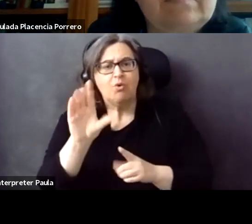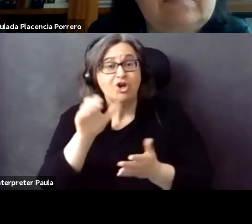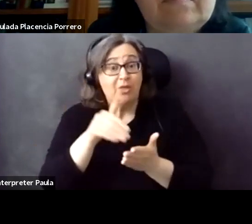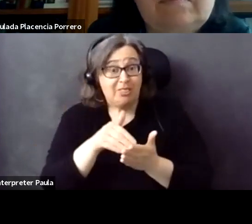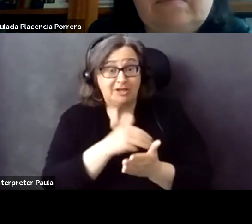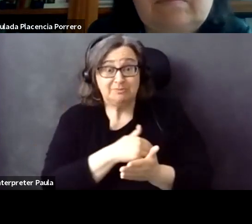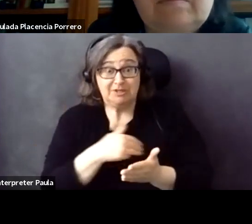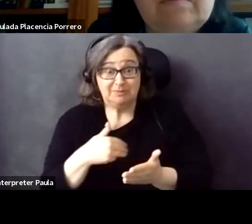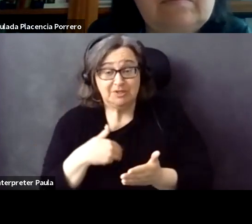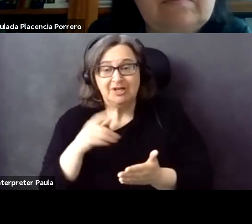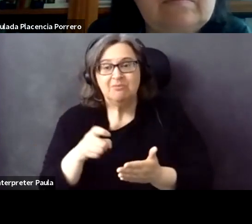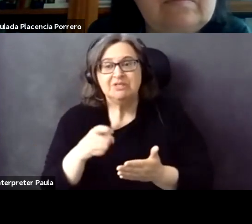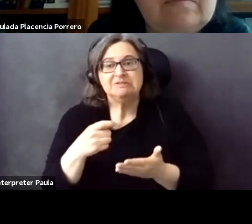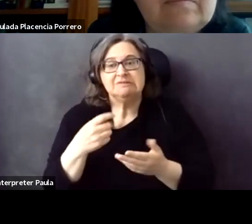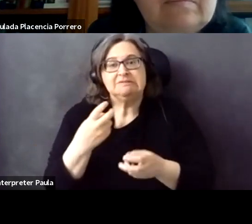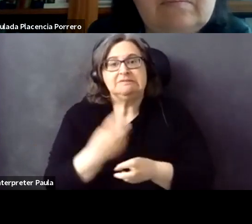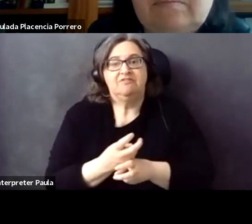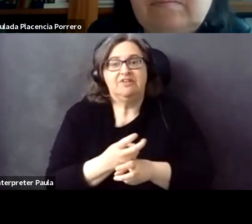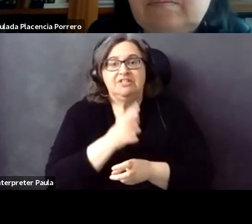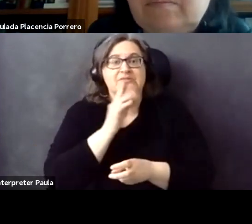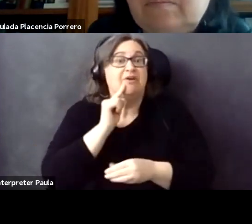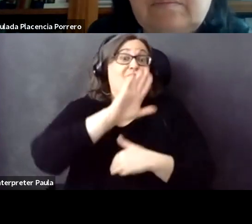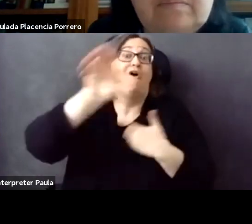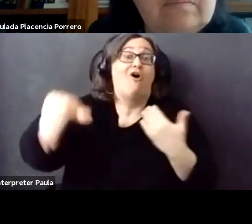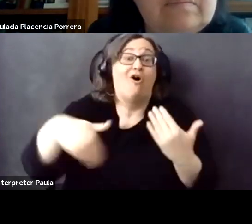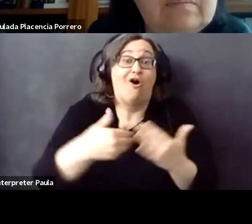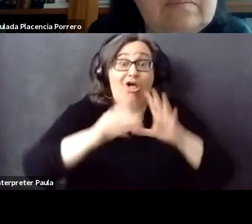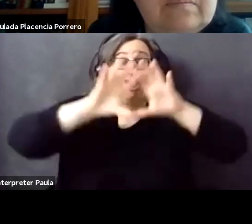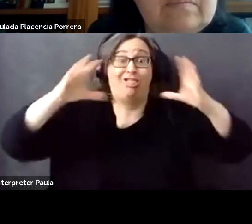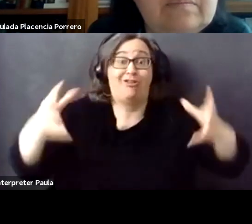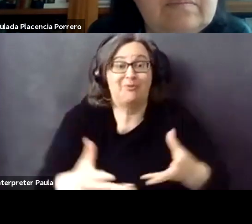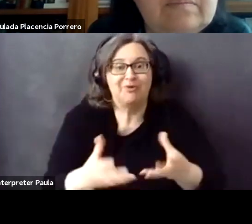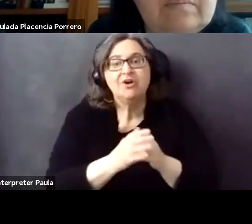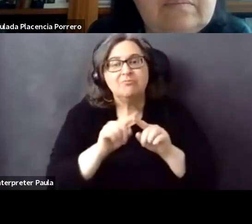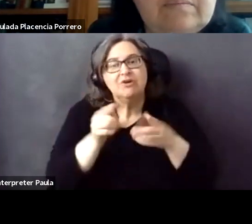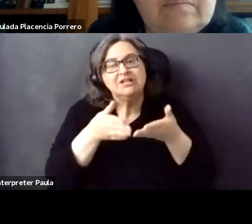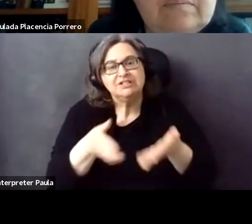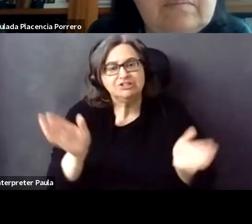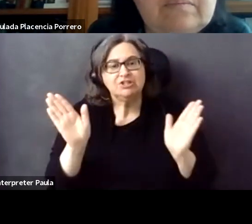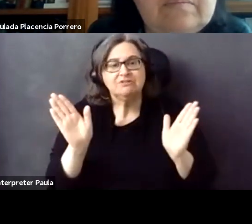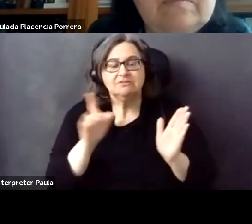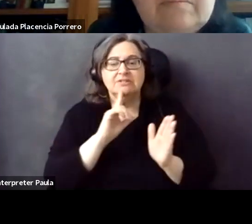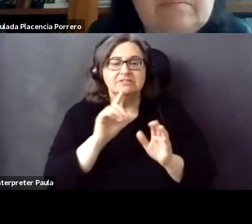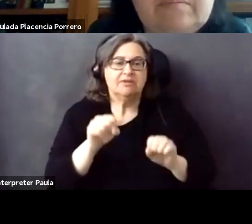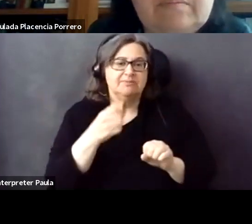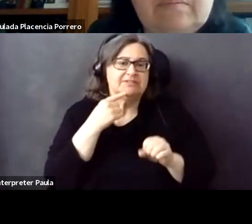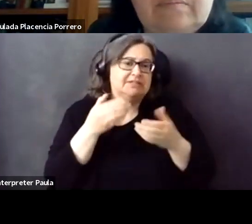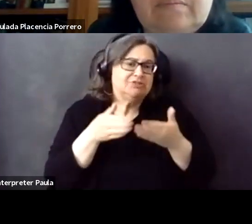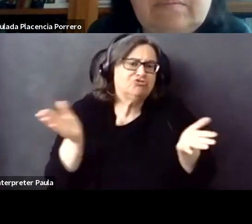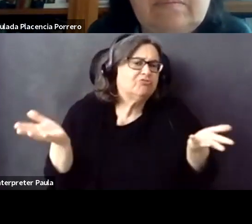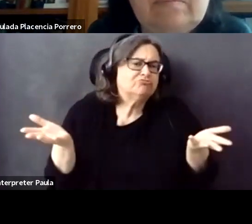here. So Leon from the i icommerce side, your 100,000 members so